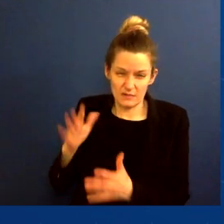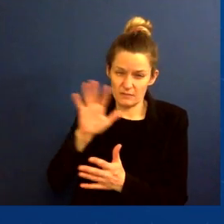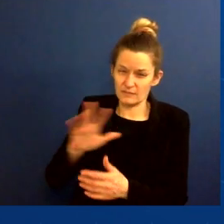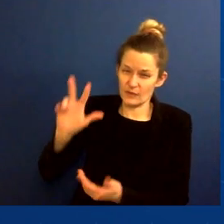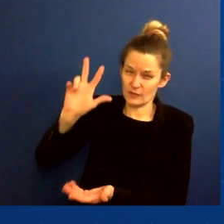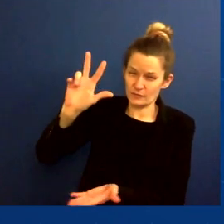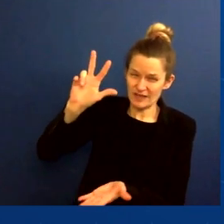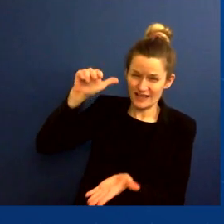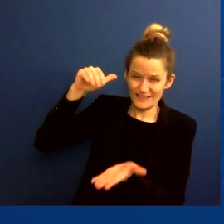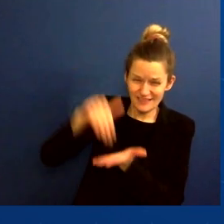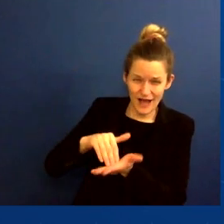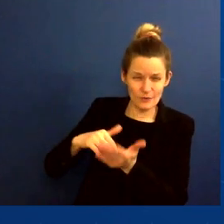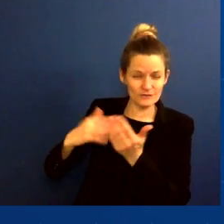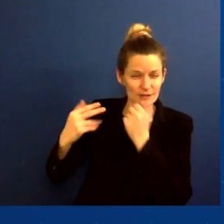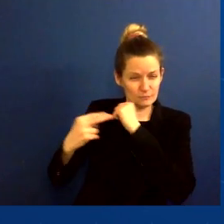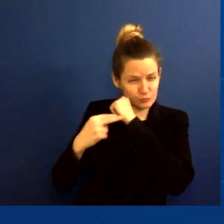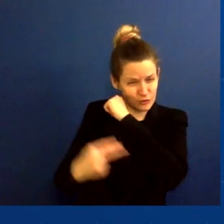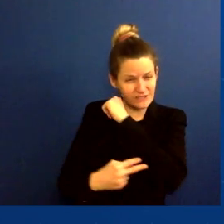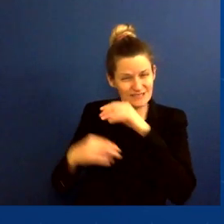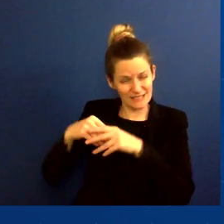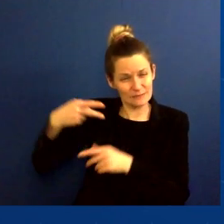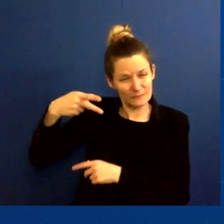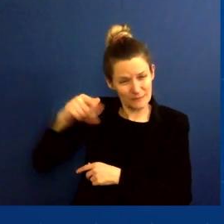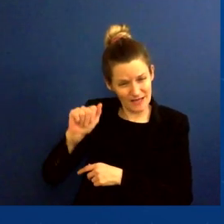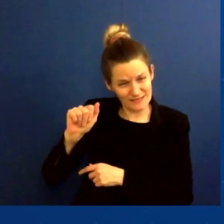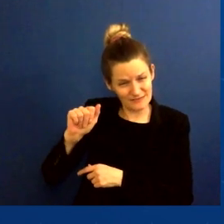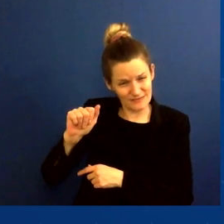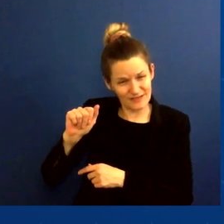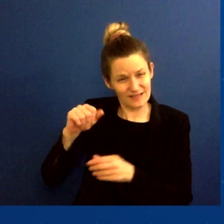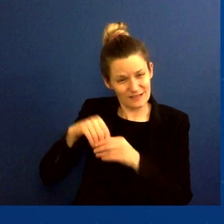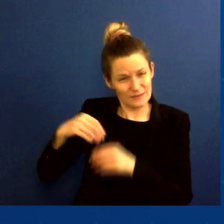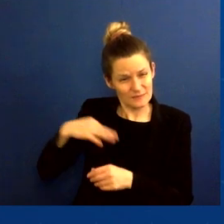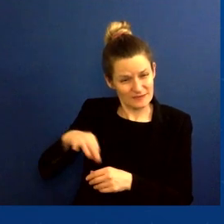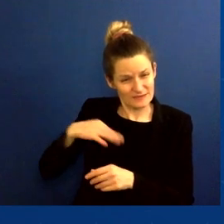It had been rated that way for the last 10 years.